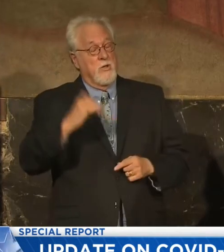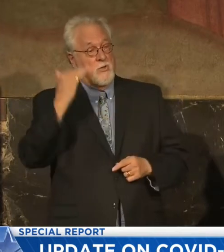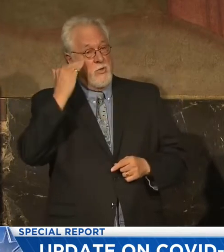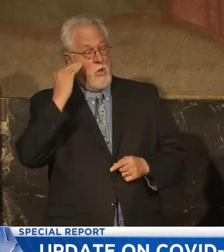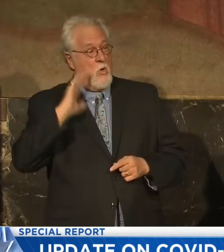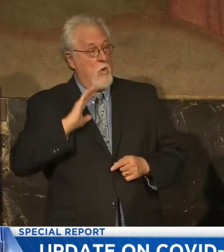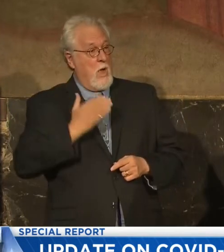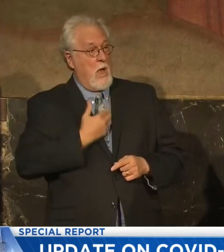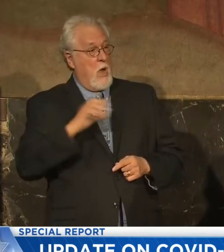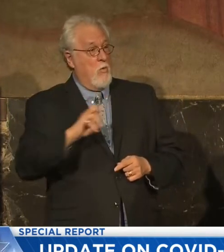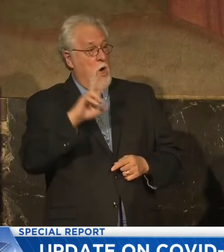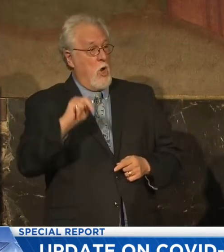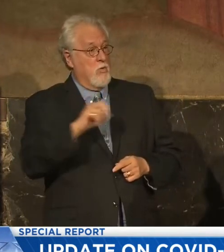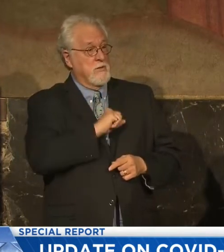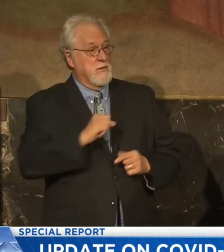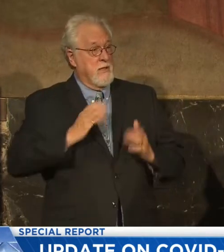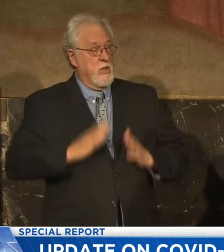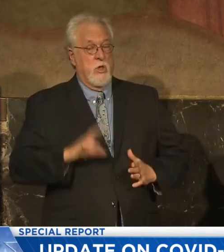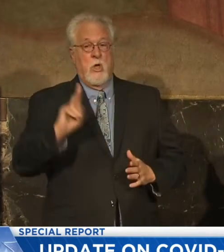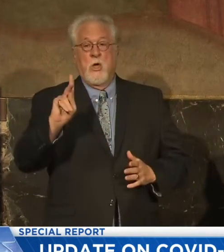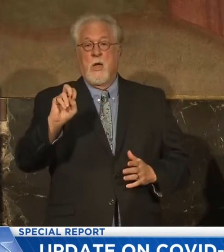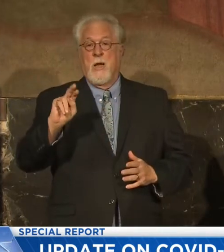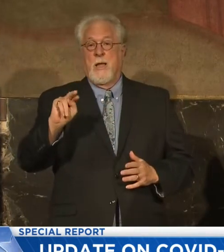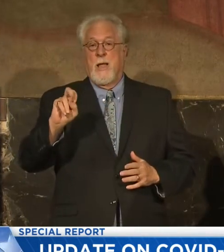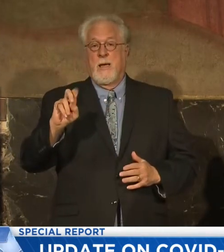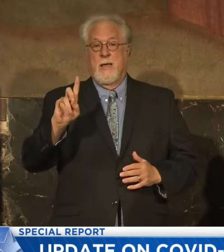WITH THE STATIONS AND SO FORTH IN ORDER TO DRAWDOWN THAT FULL